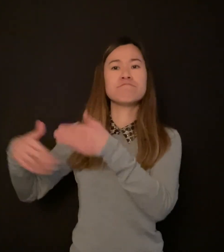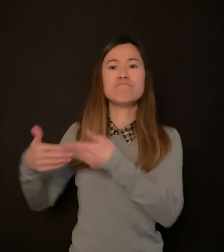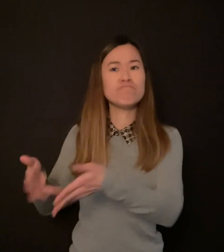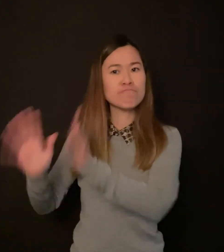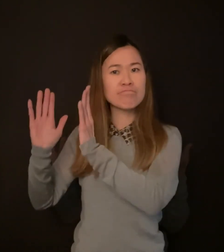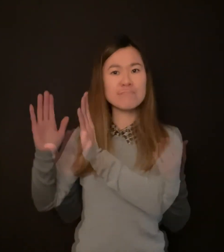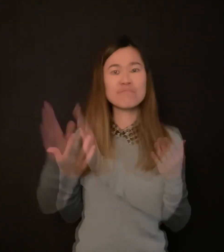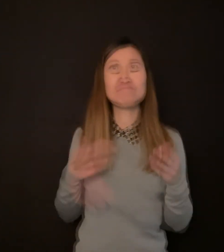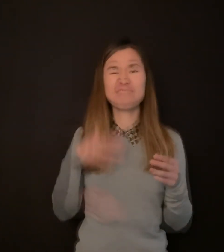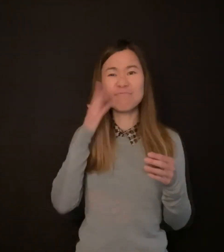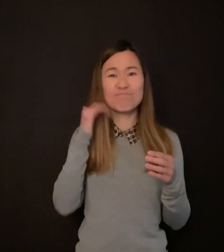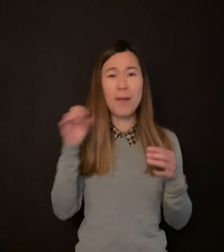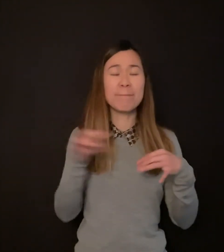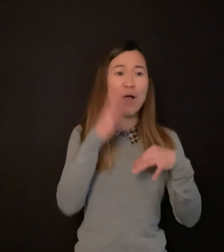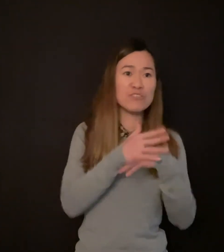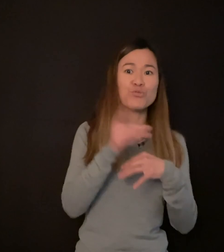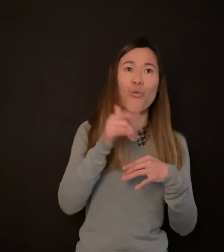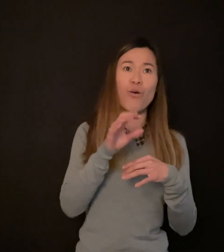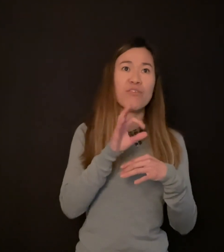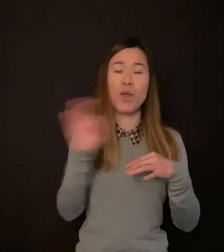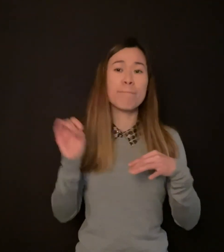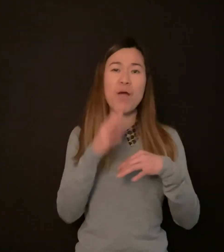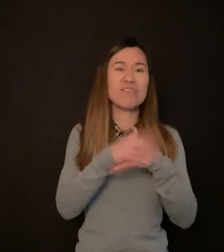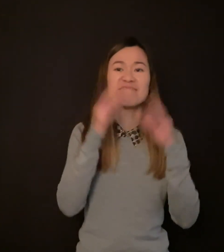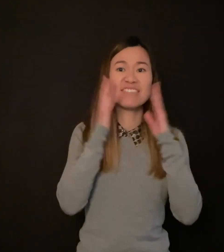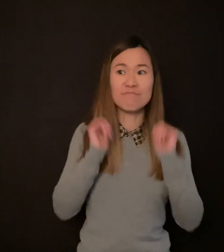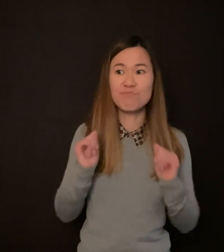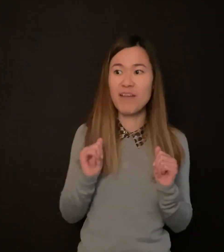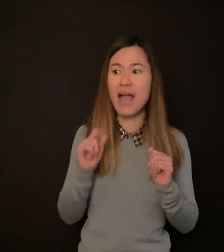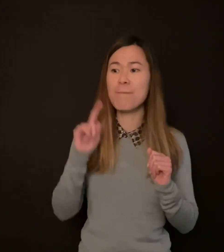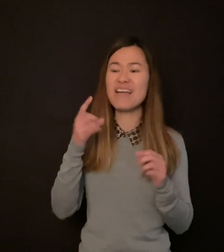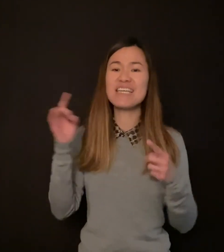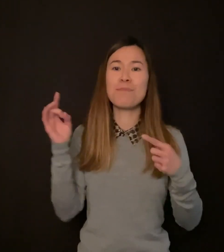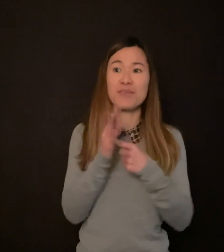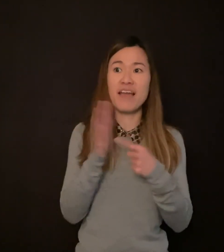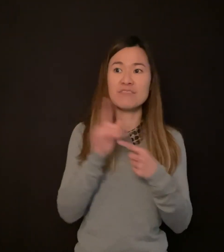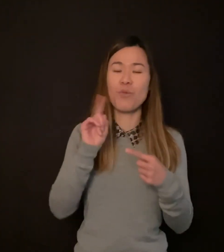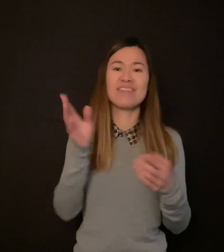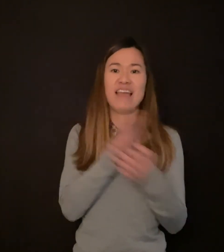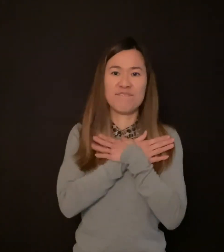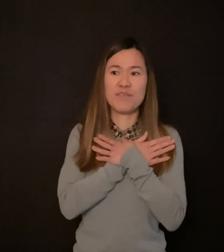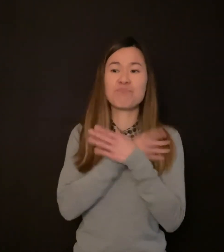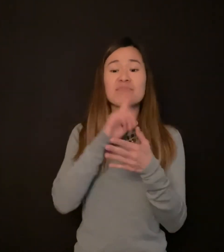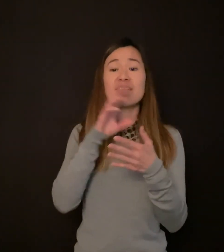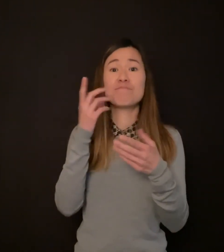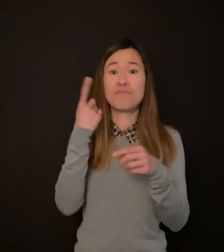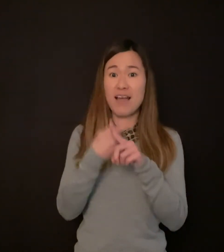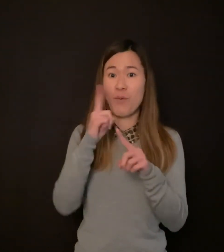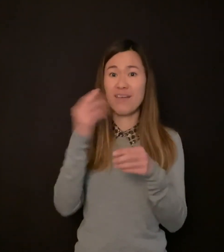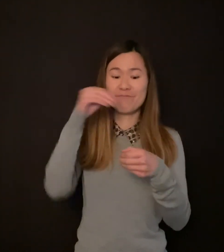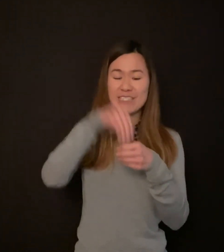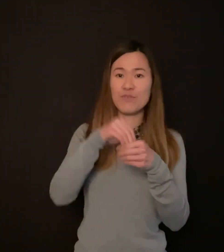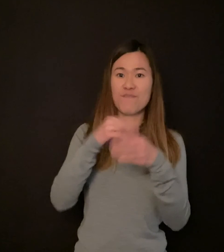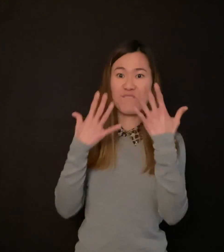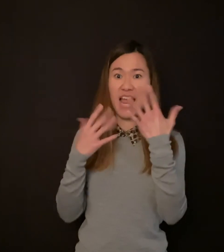with men and women. Women have more of this sort of responsibility and have to think about